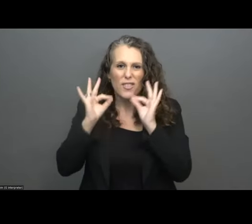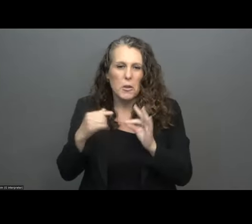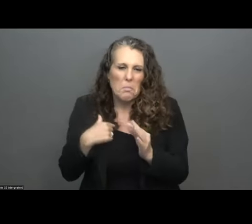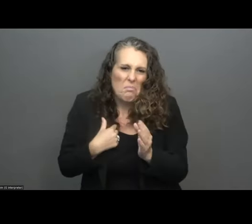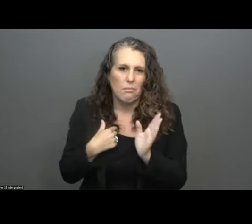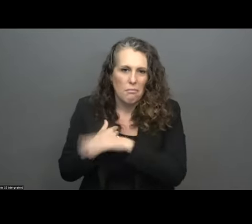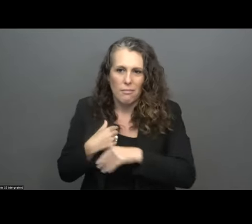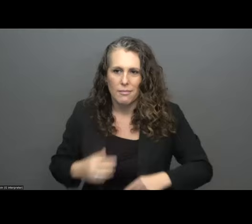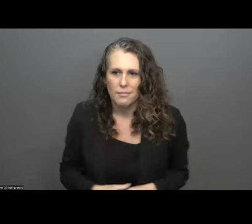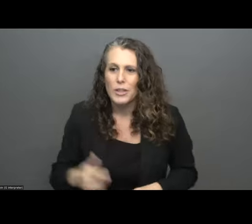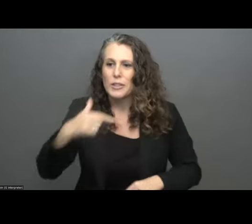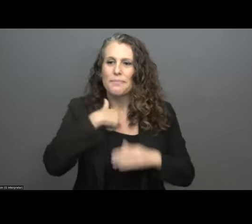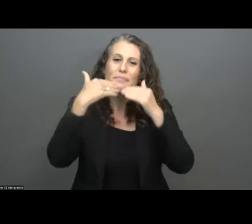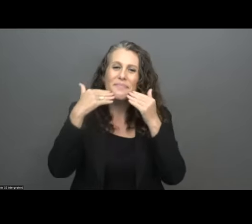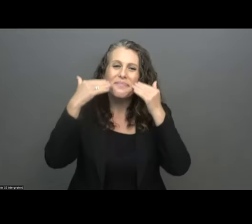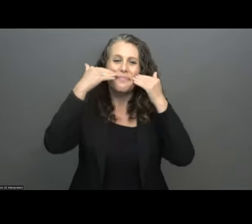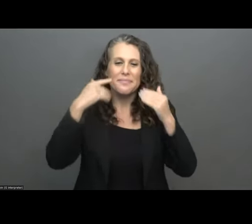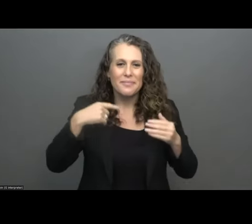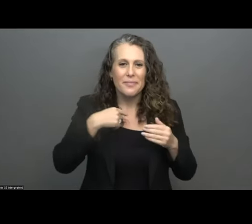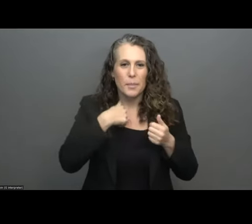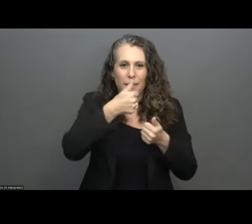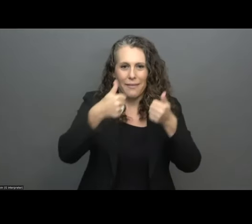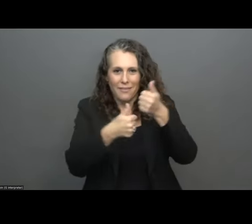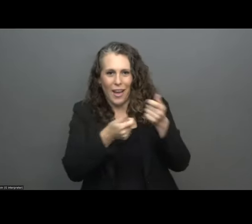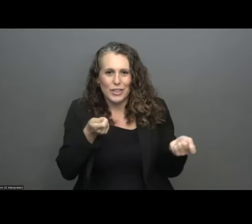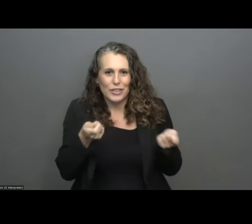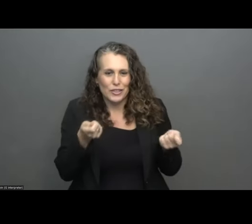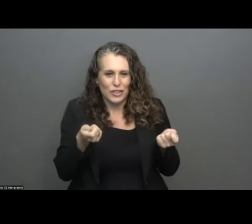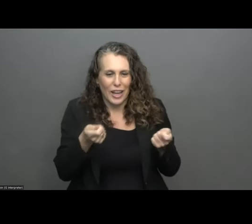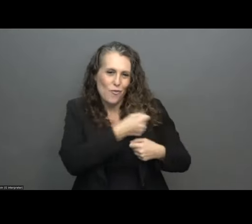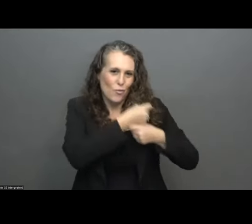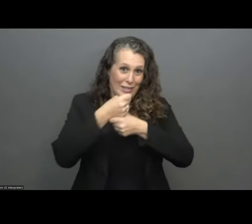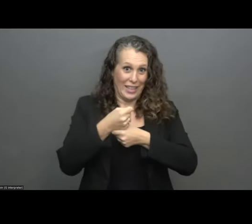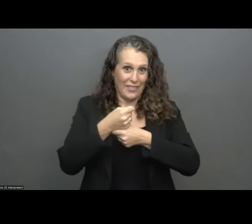to be the vice chair, representing 09:49:40 adults this year, and the, we will